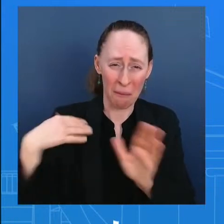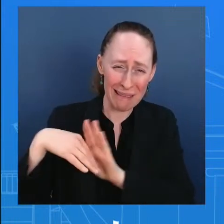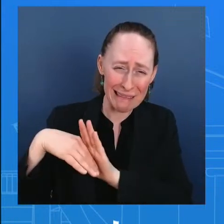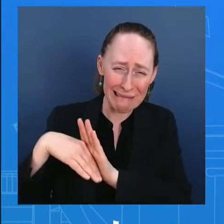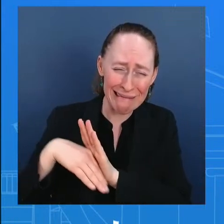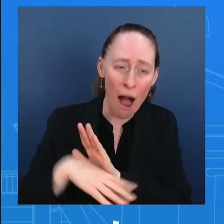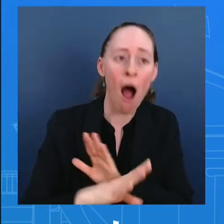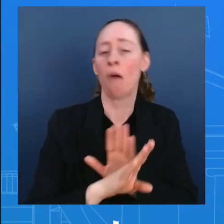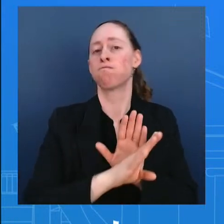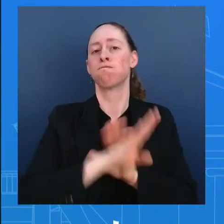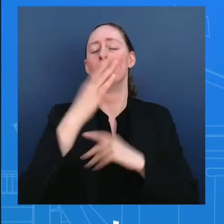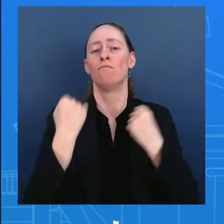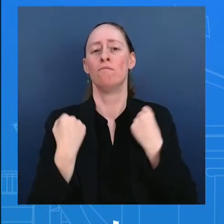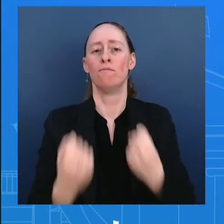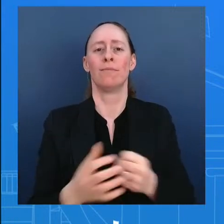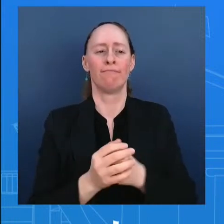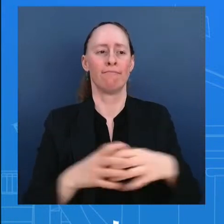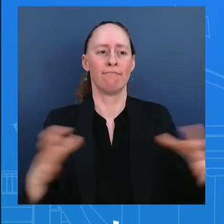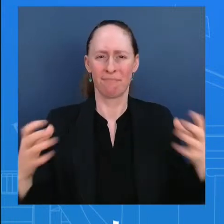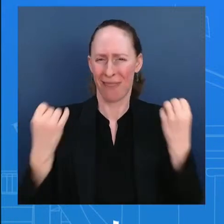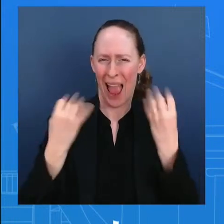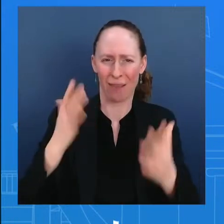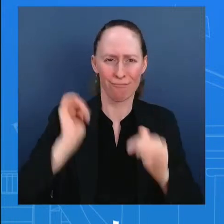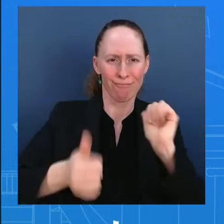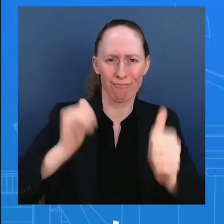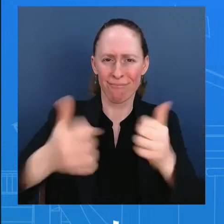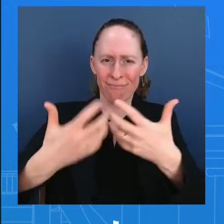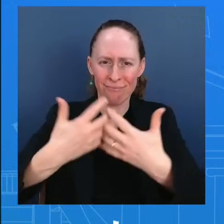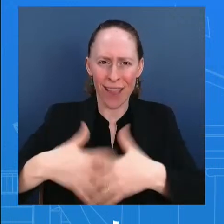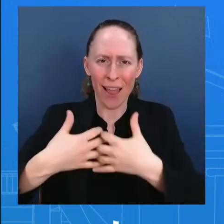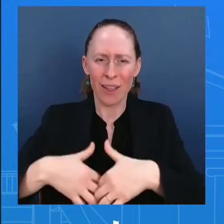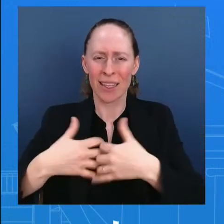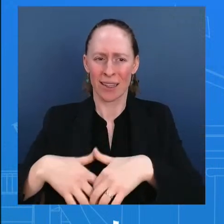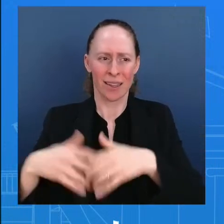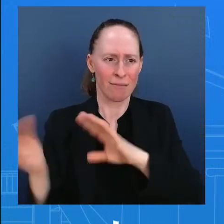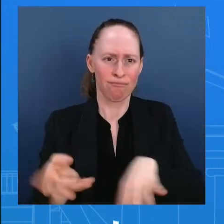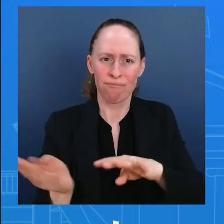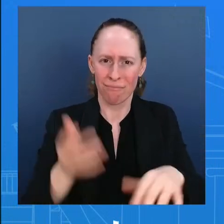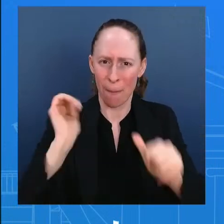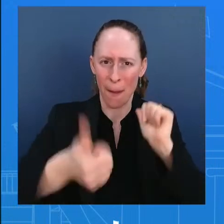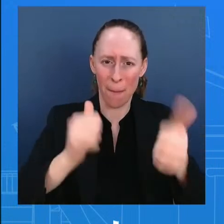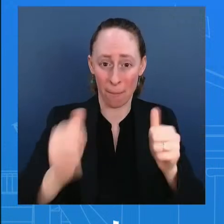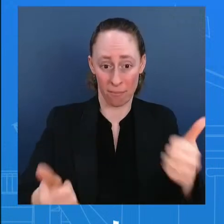he’s had a historic presidency. He’s done more in one term than most presidents have been able to do in two terms.